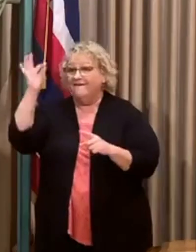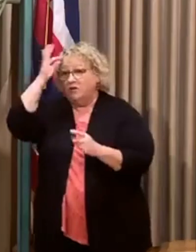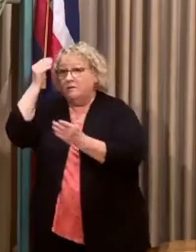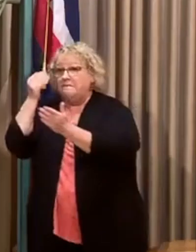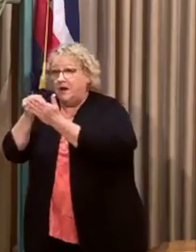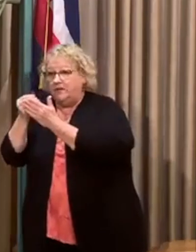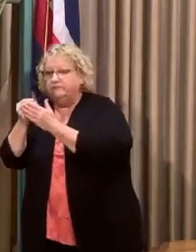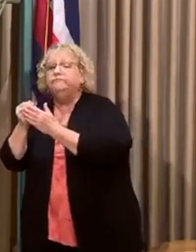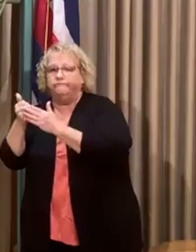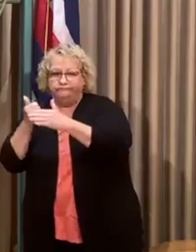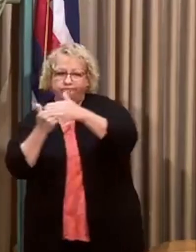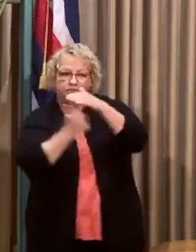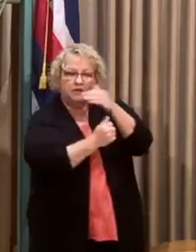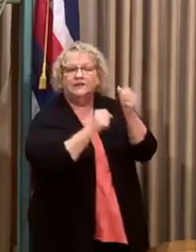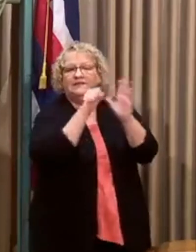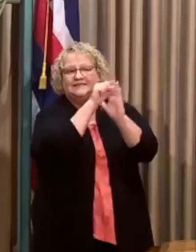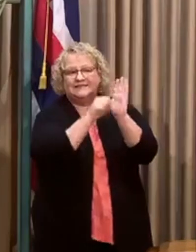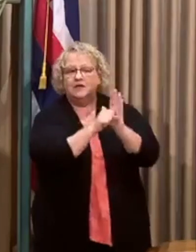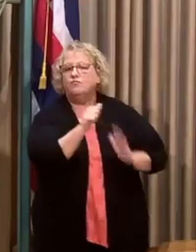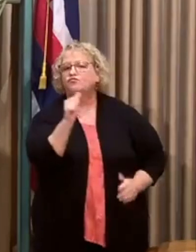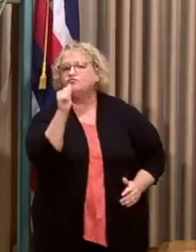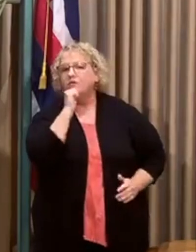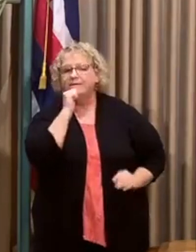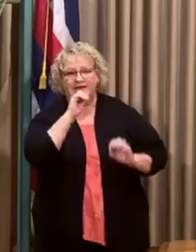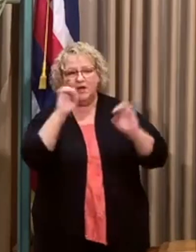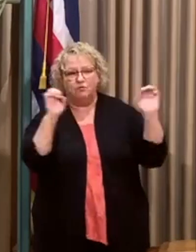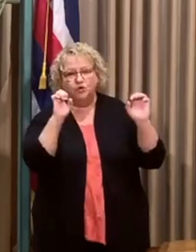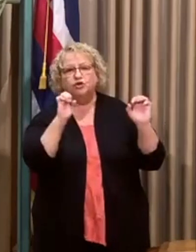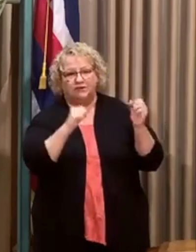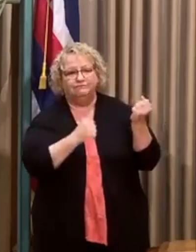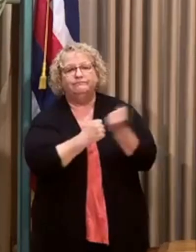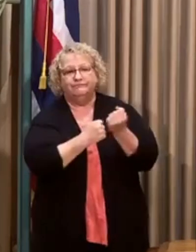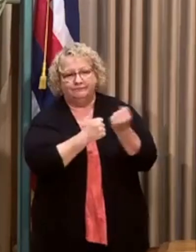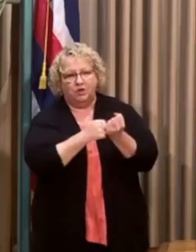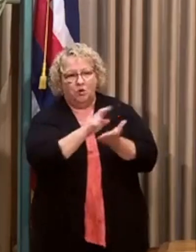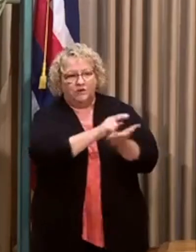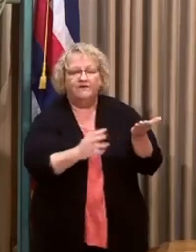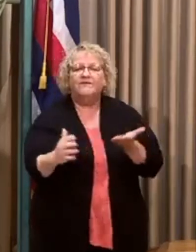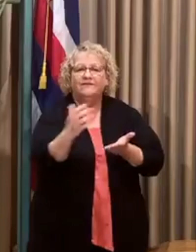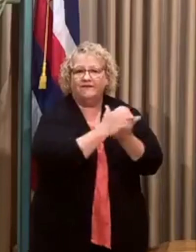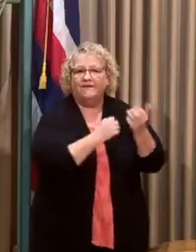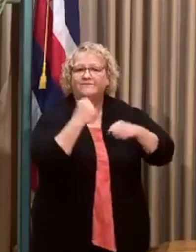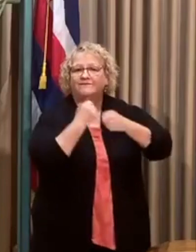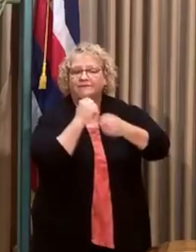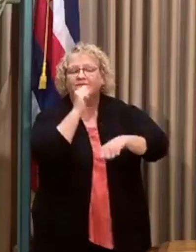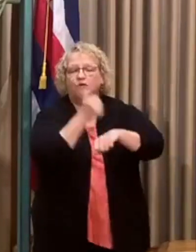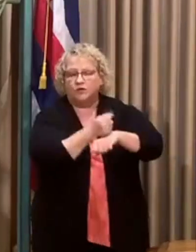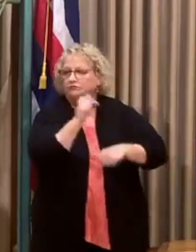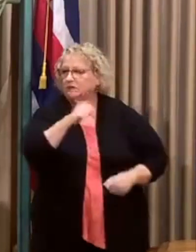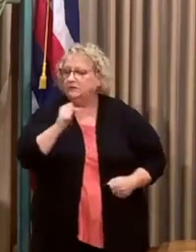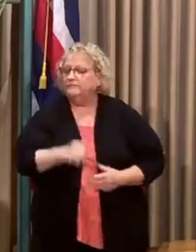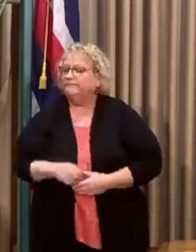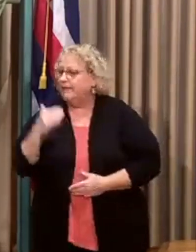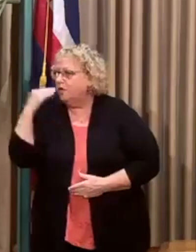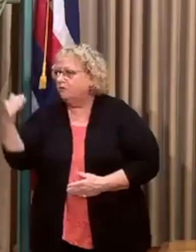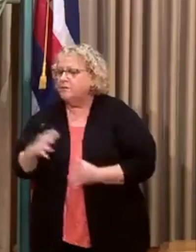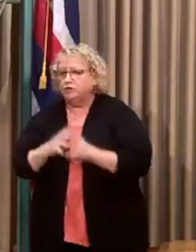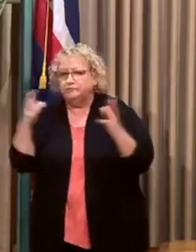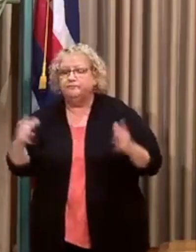we can support them with our private aid raised through the University of Hawaiʻi Foundation. *Off-screen* Thank you very much Dr. Lassner.